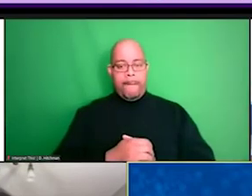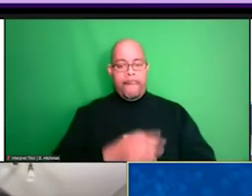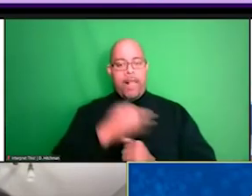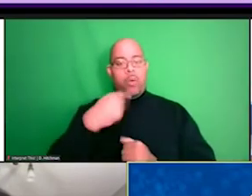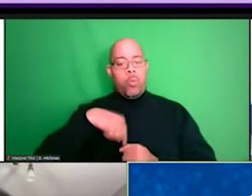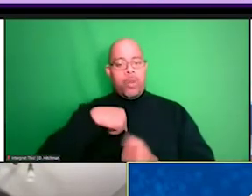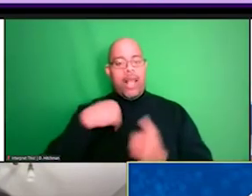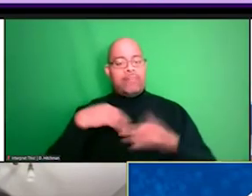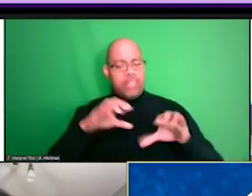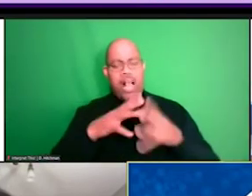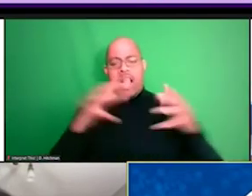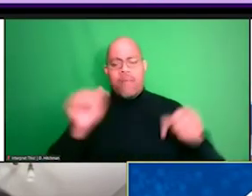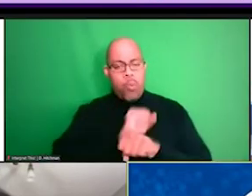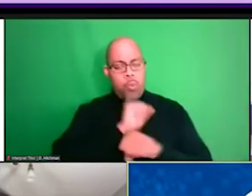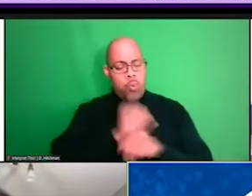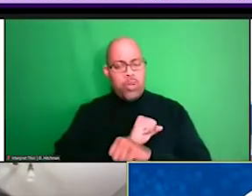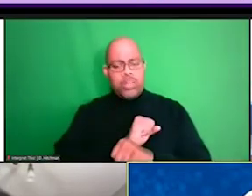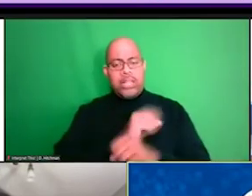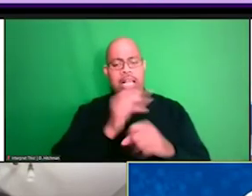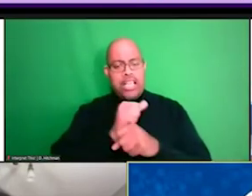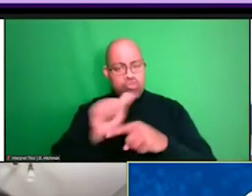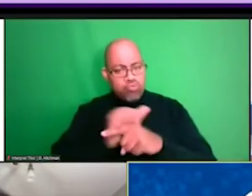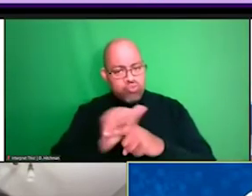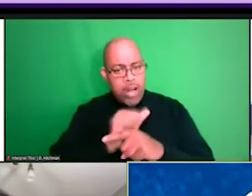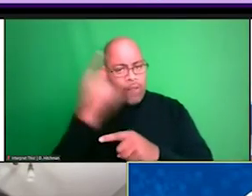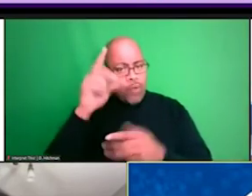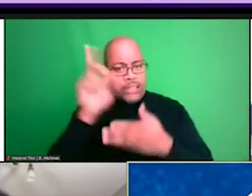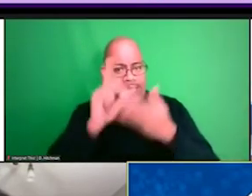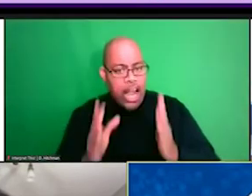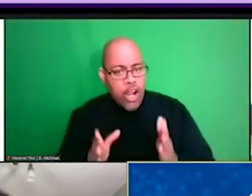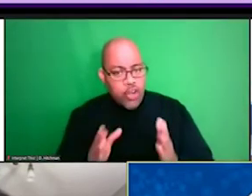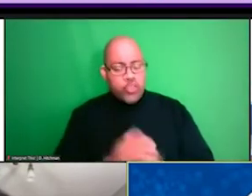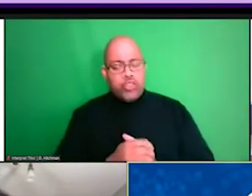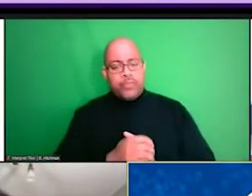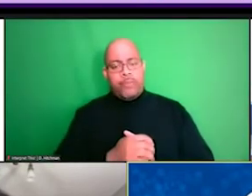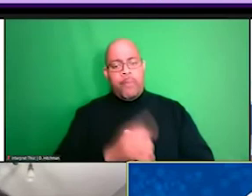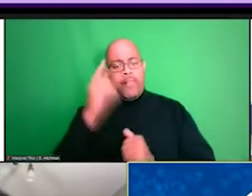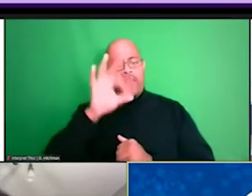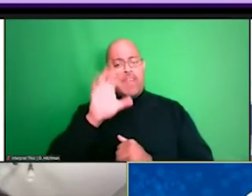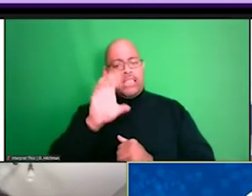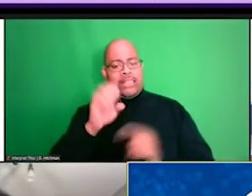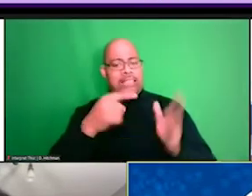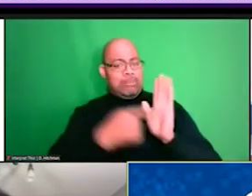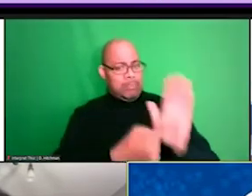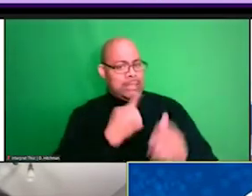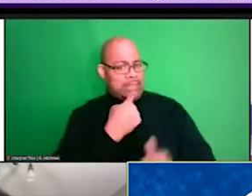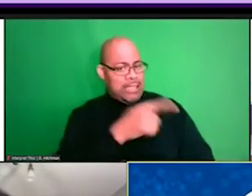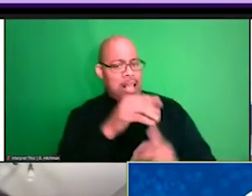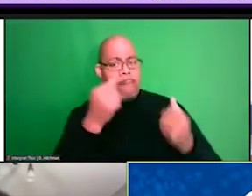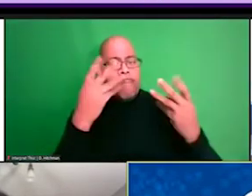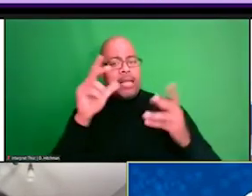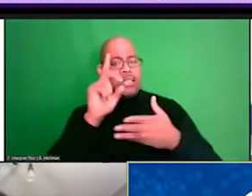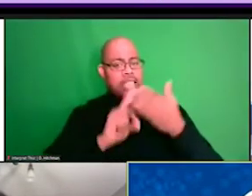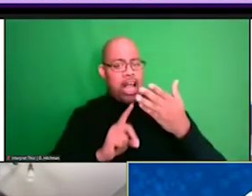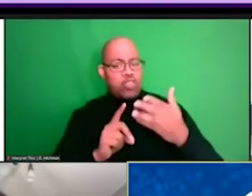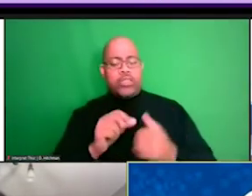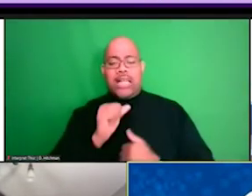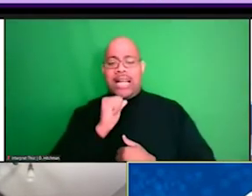a lot of work to get training for the designers. I think Frances pointed out that a lot of designers are not very knowledgeable